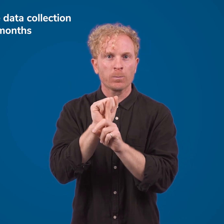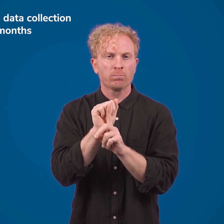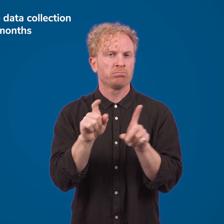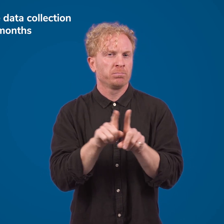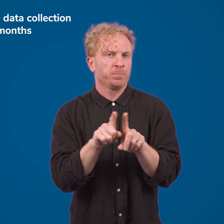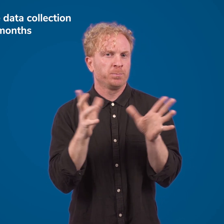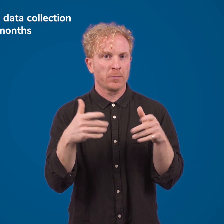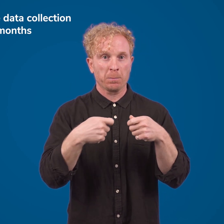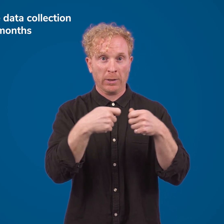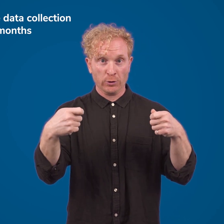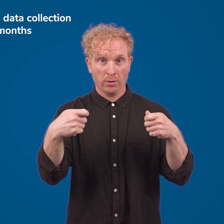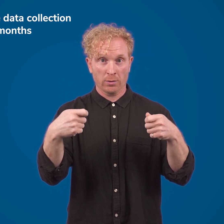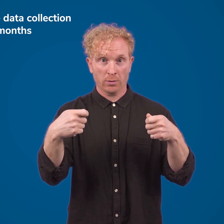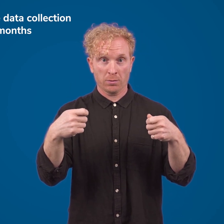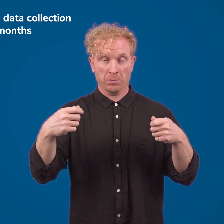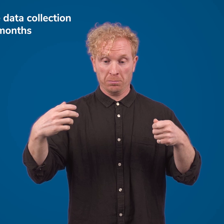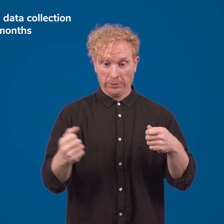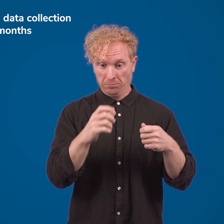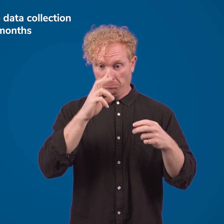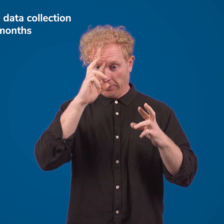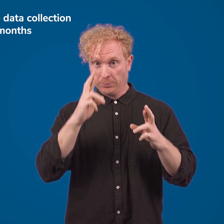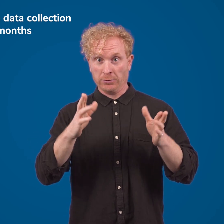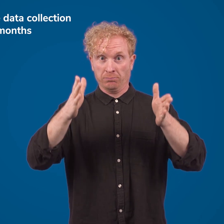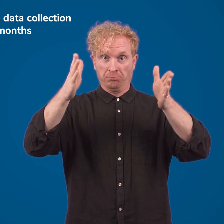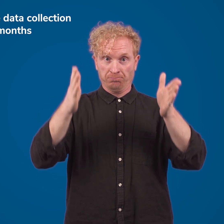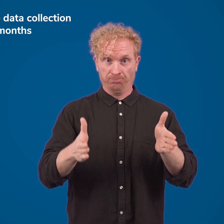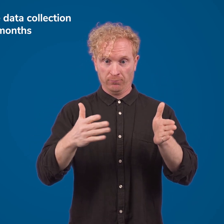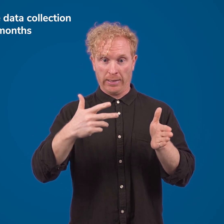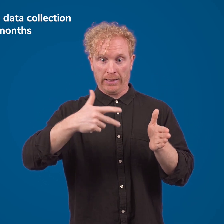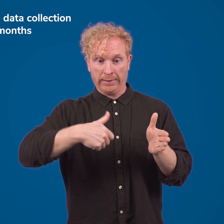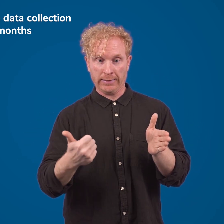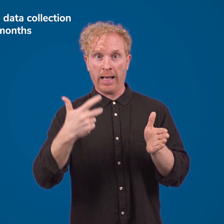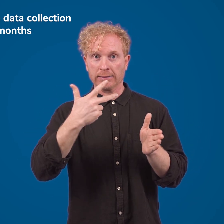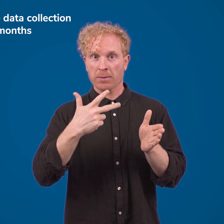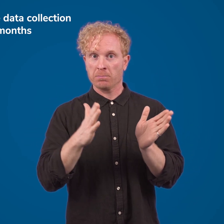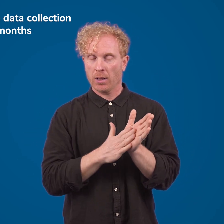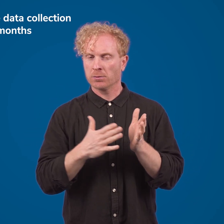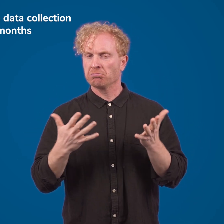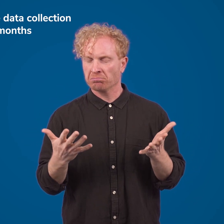As such, these measures are not expected to be collected within the next 18 months.